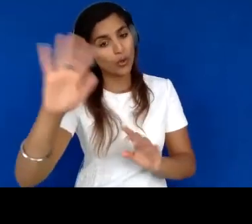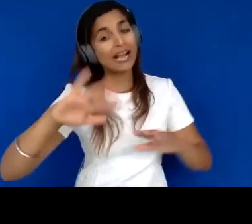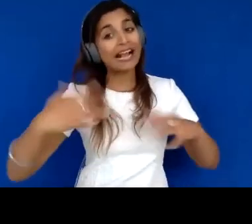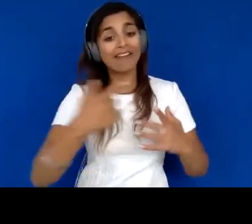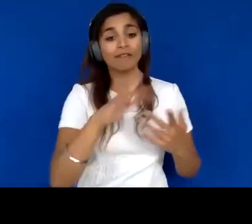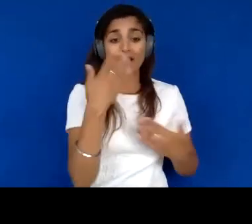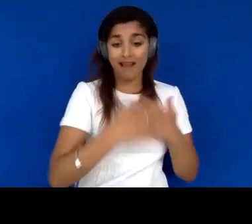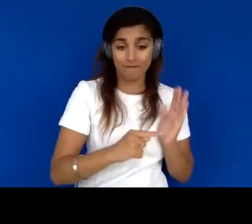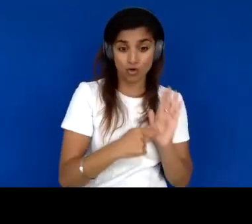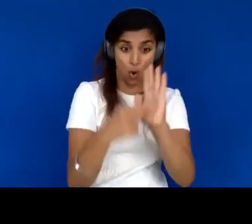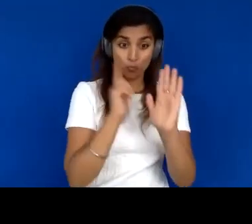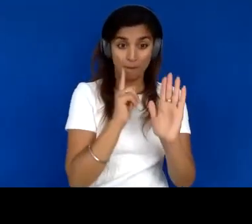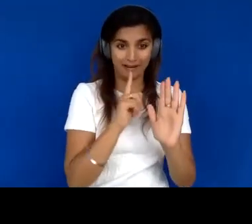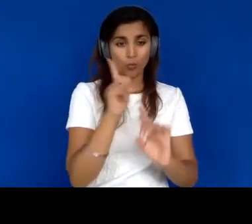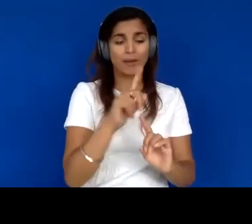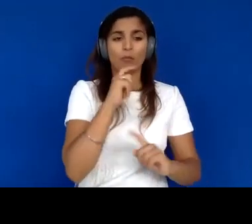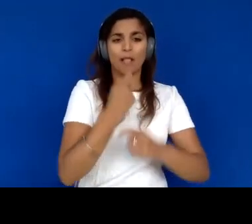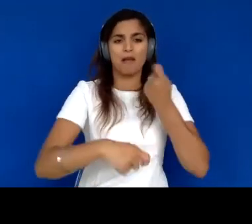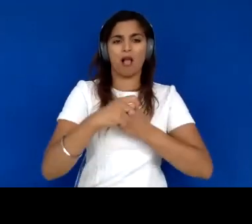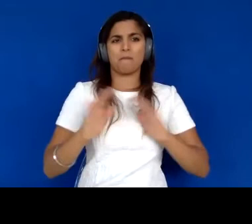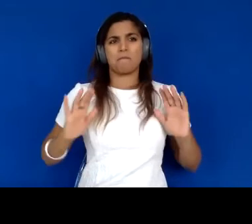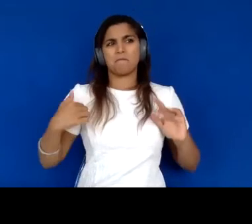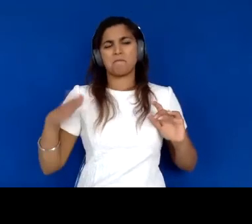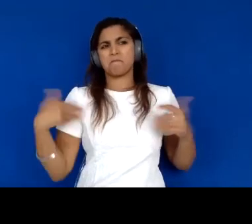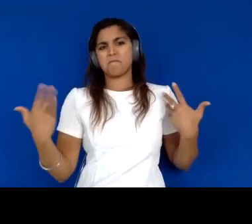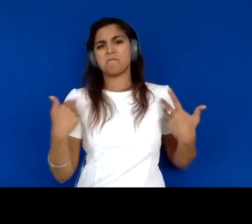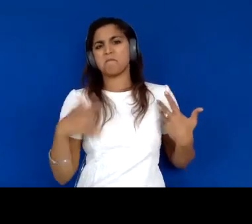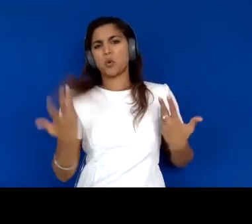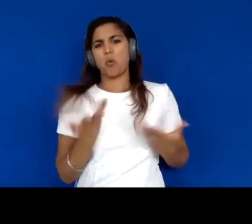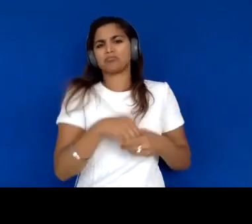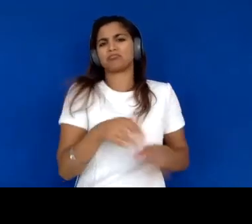a professional disabled sport and sports reporting there are also less ladies be